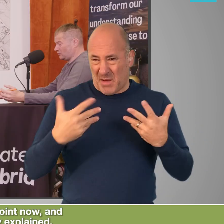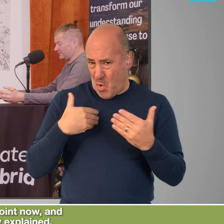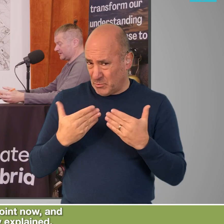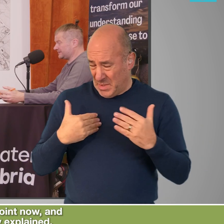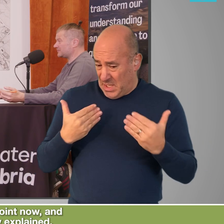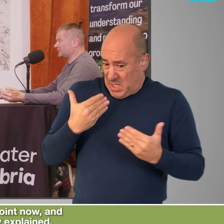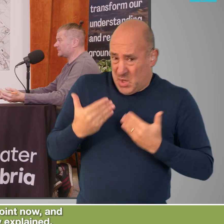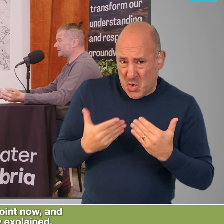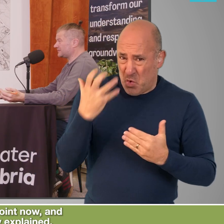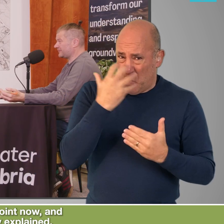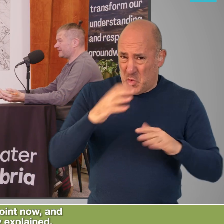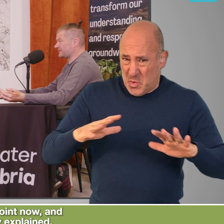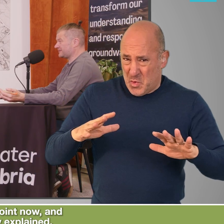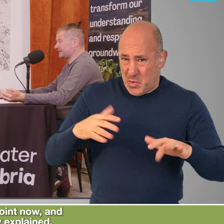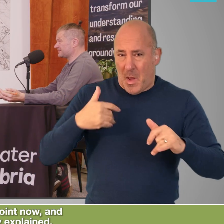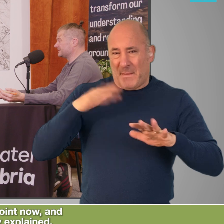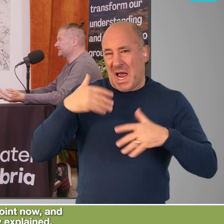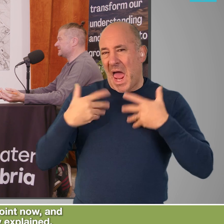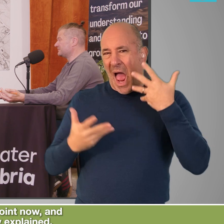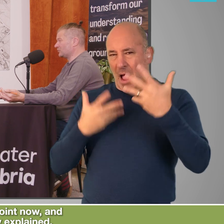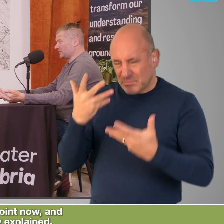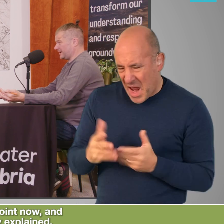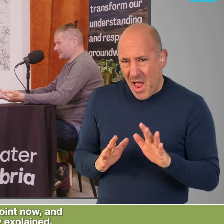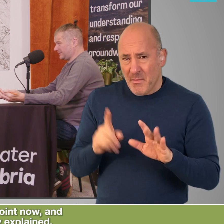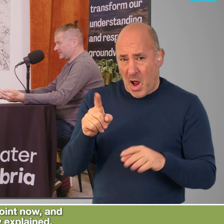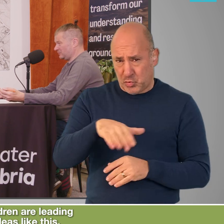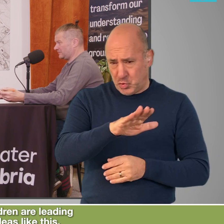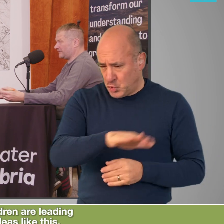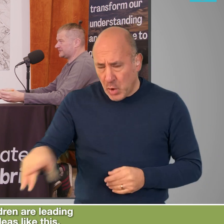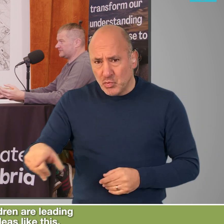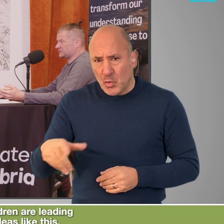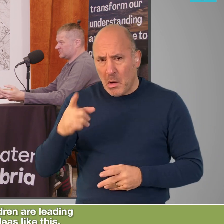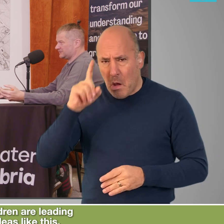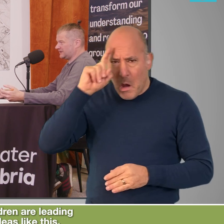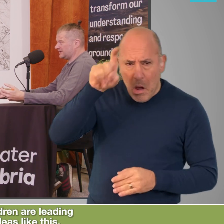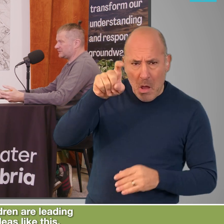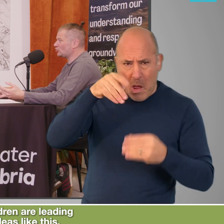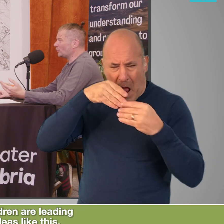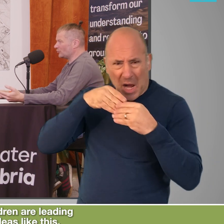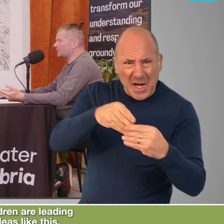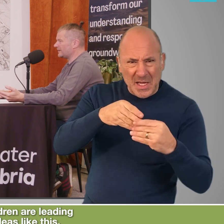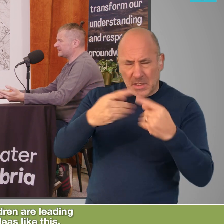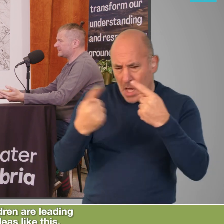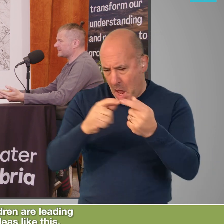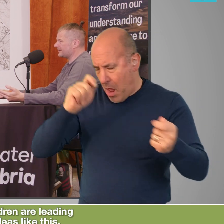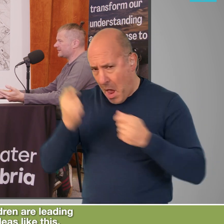We're at that tipping point now, and I think that's broadly explained, but the fact that the children are leading and coming up with ideas like this,